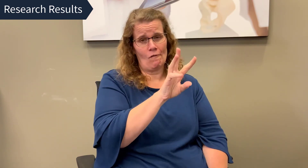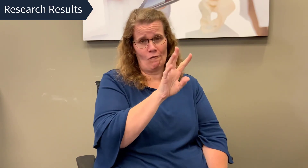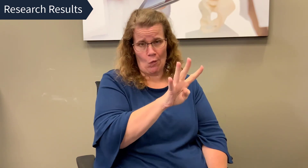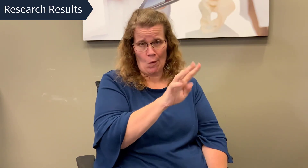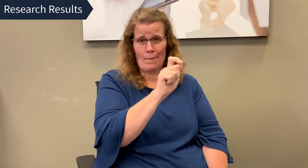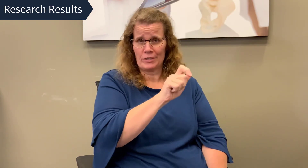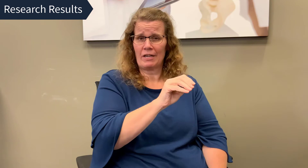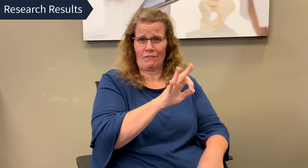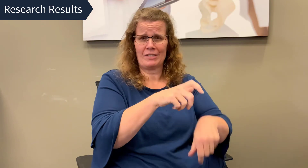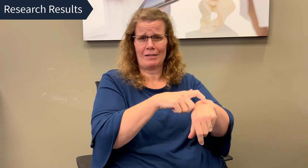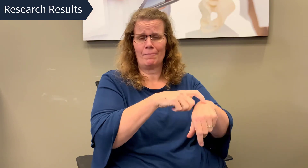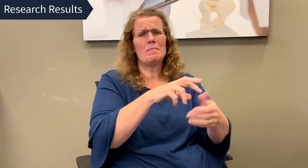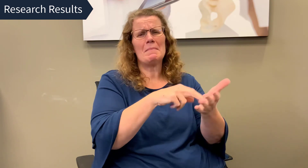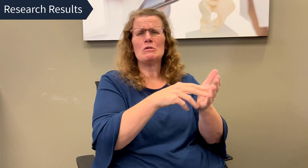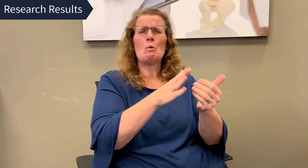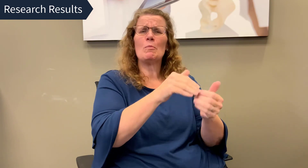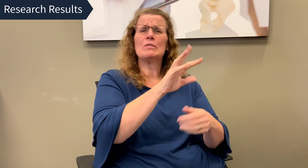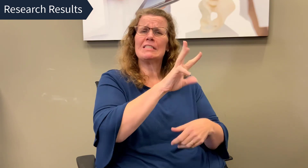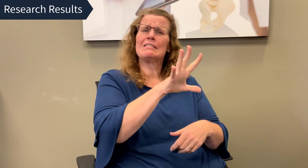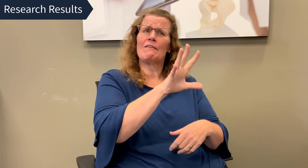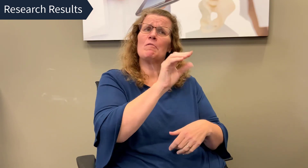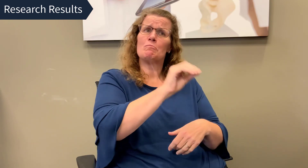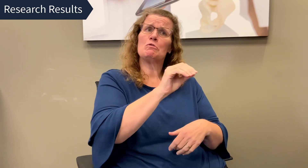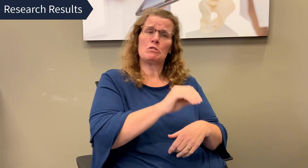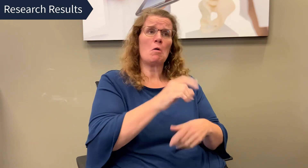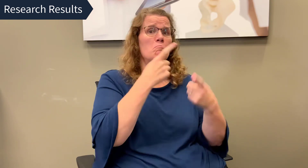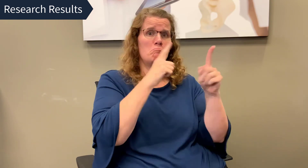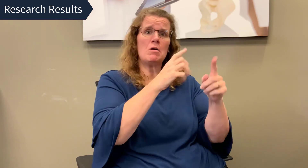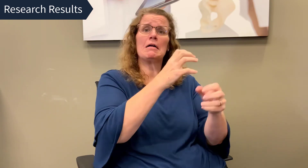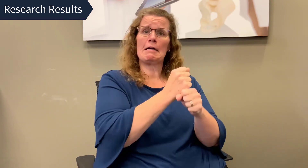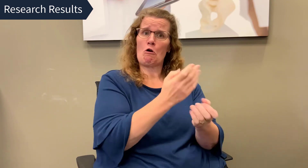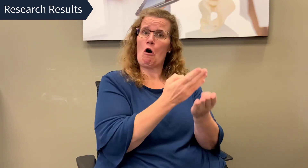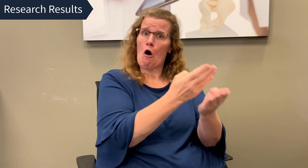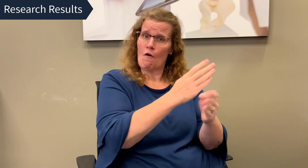then were deaf simulated patients. Hearing patients were offered